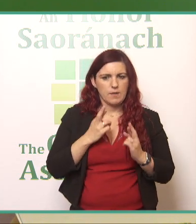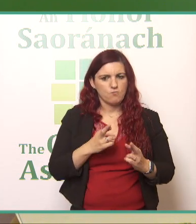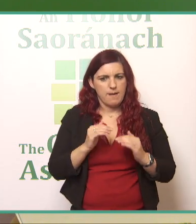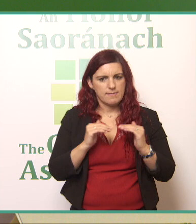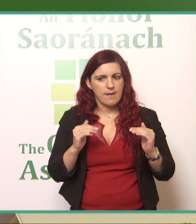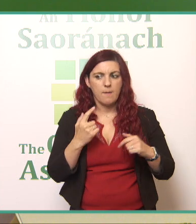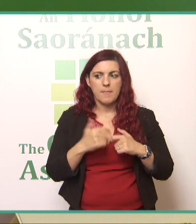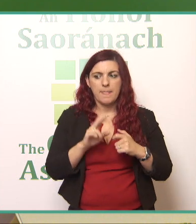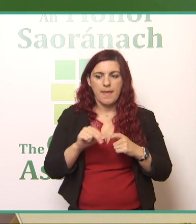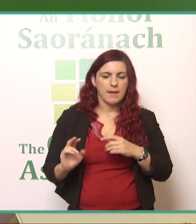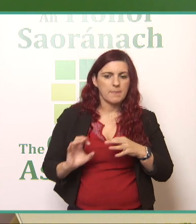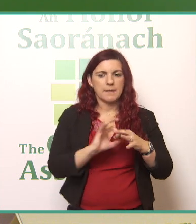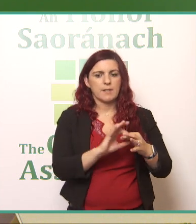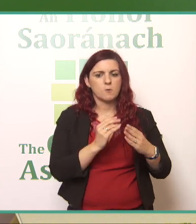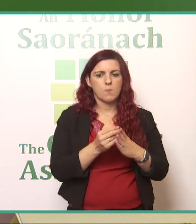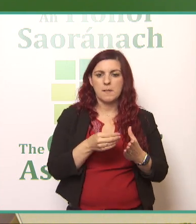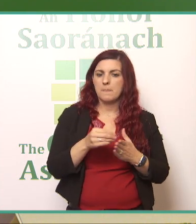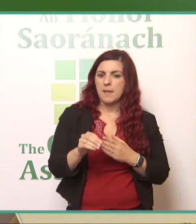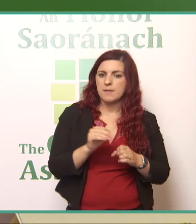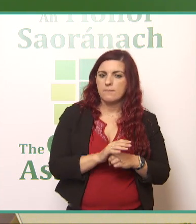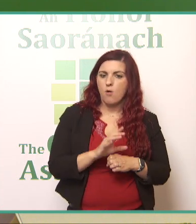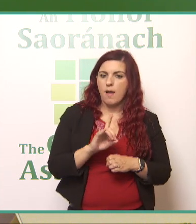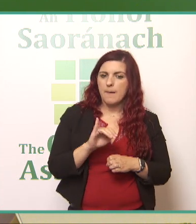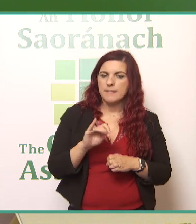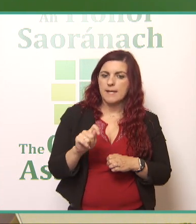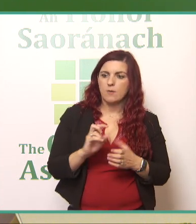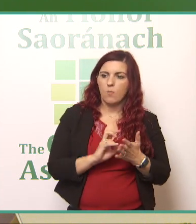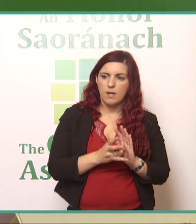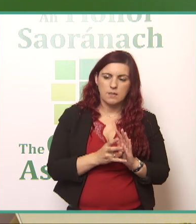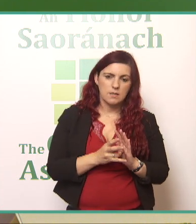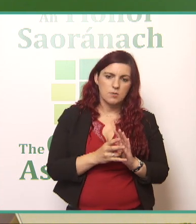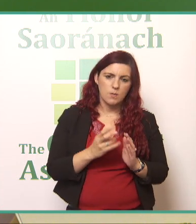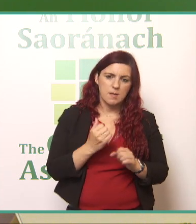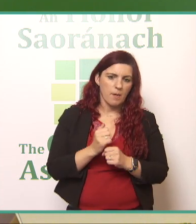then to you know payments for Habitat quality so you know it's about changing the mindset